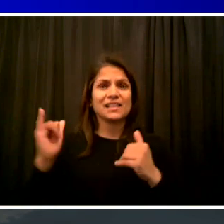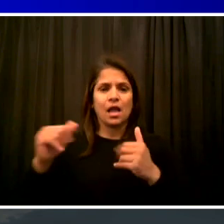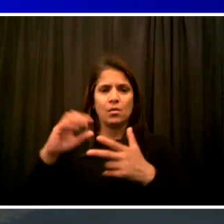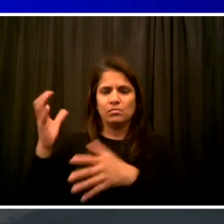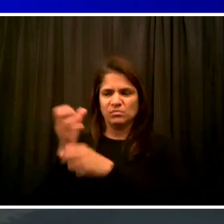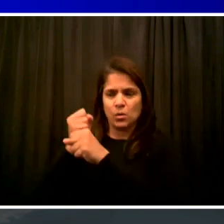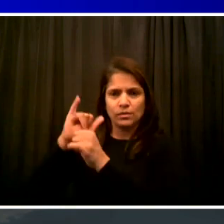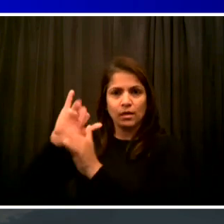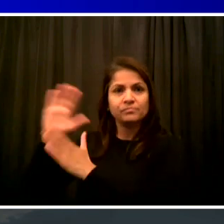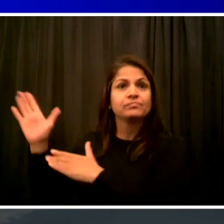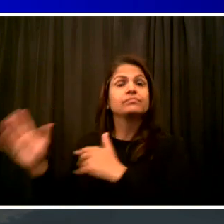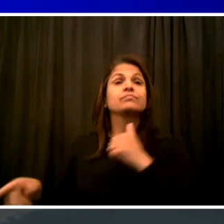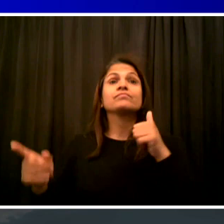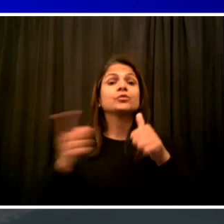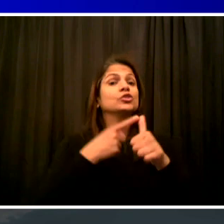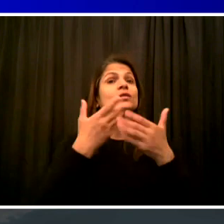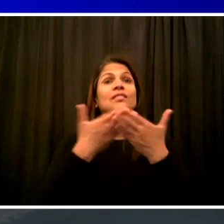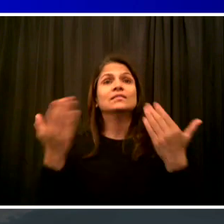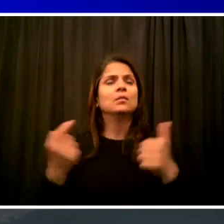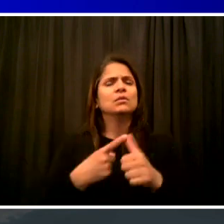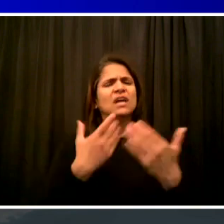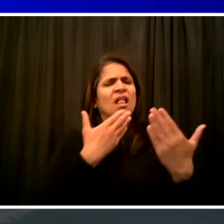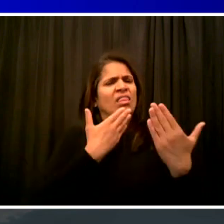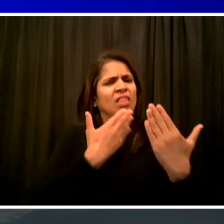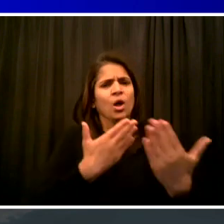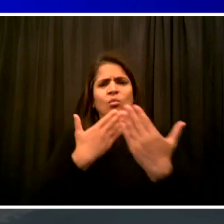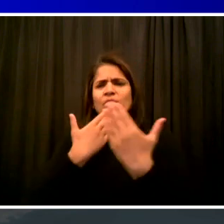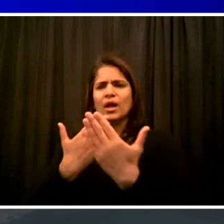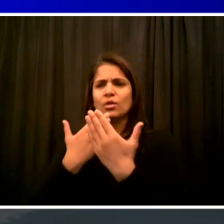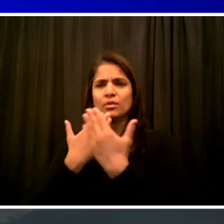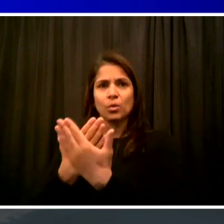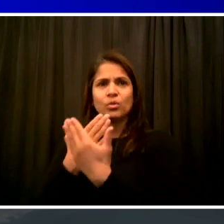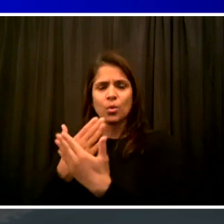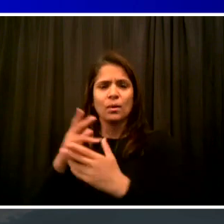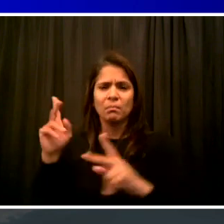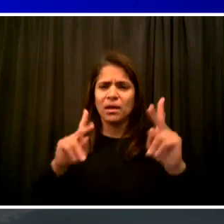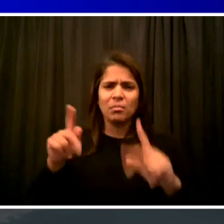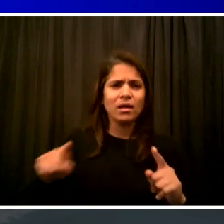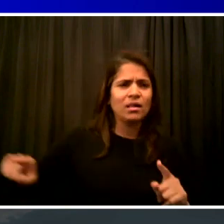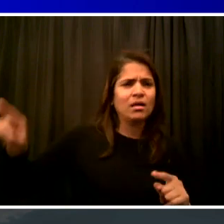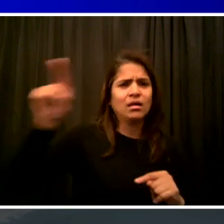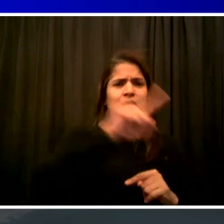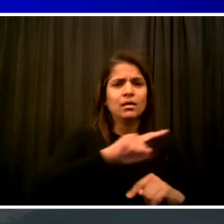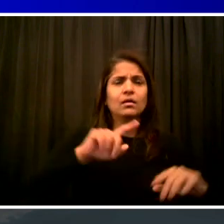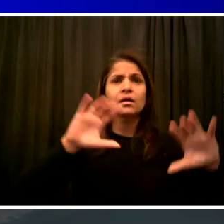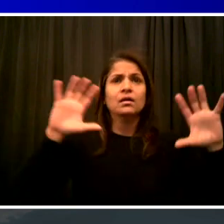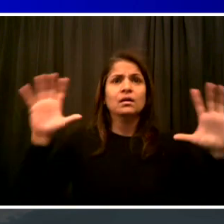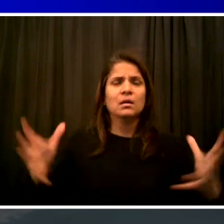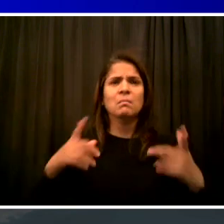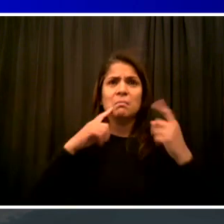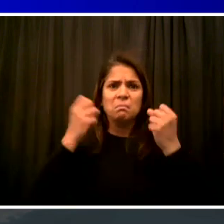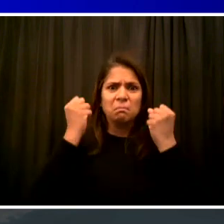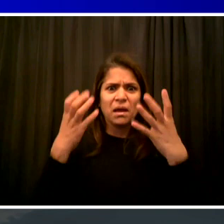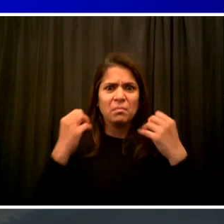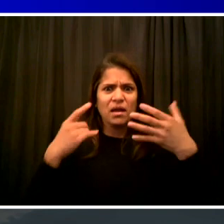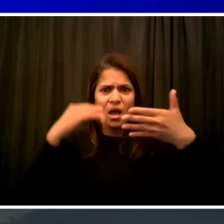NEW YORK CITY. BEFORE I GET TO OUR DAILY INDICATORS, I WANT TO OFFER SOME THANKS.